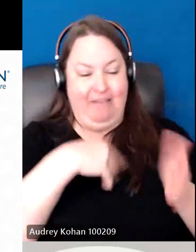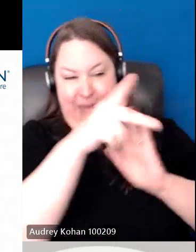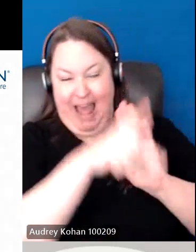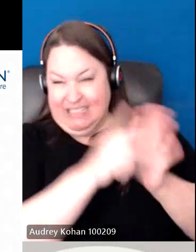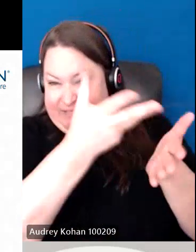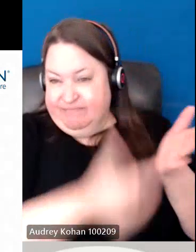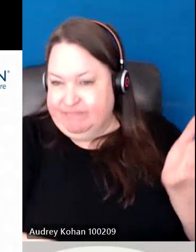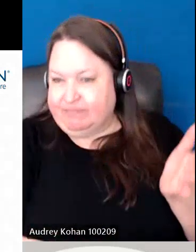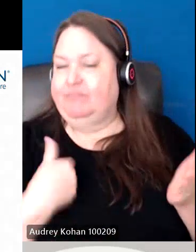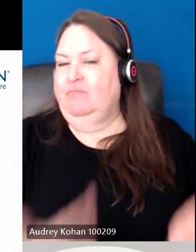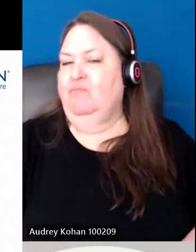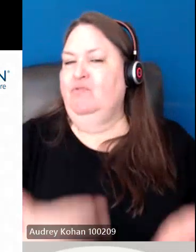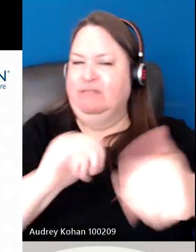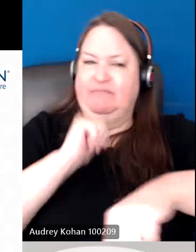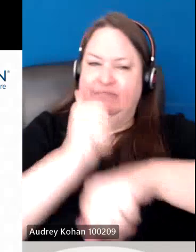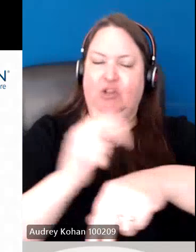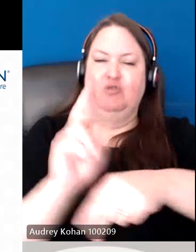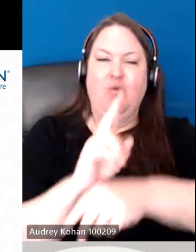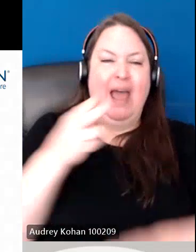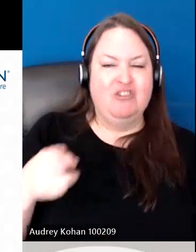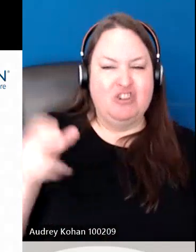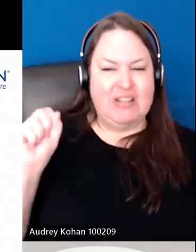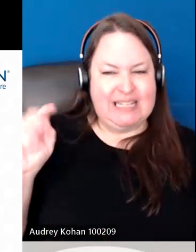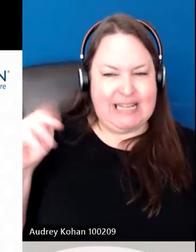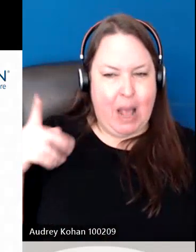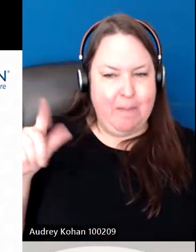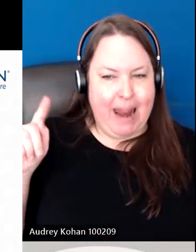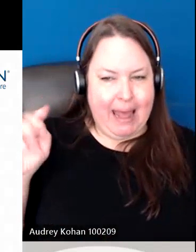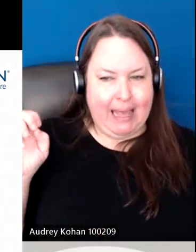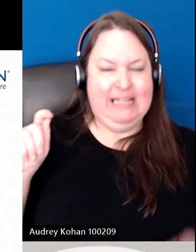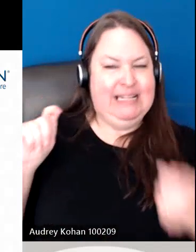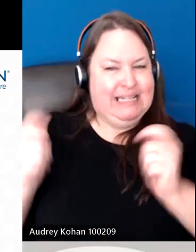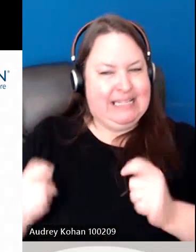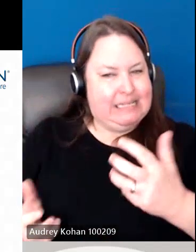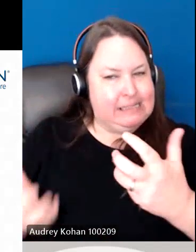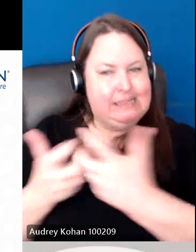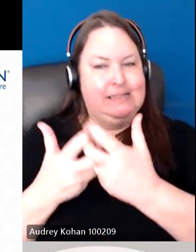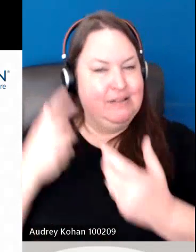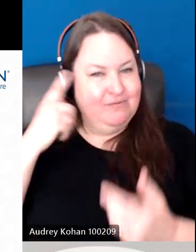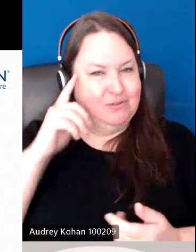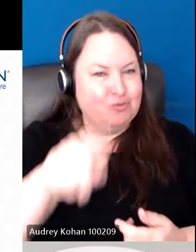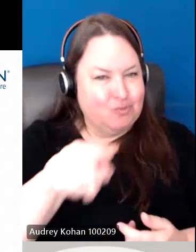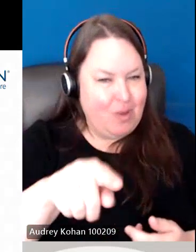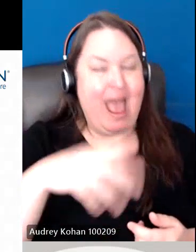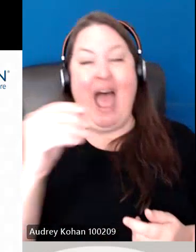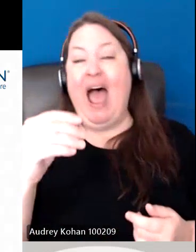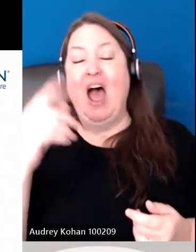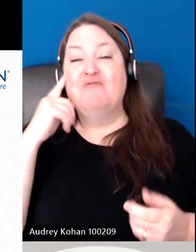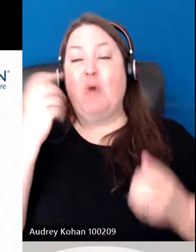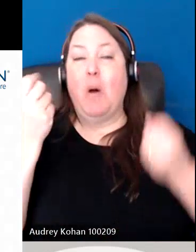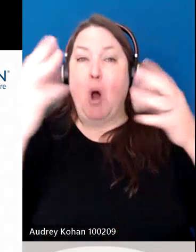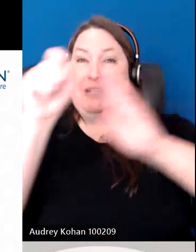you create one using the HHS templates tailoring it to you and uh for multi-state organizations so